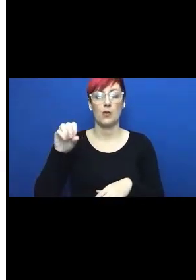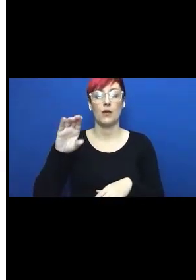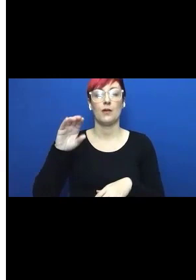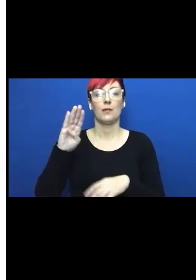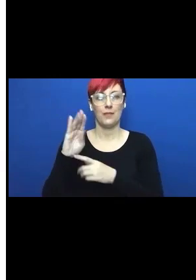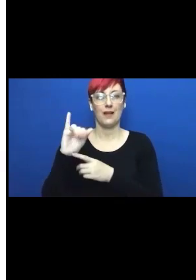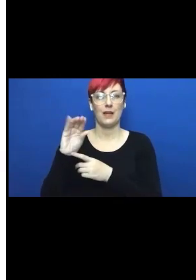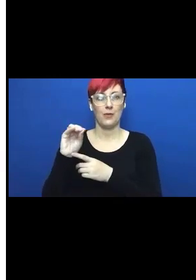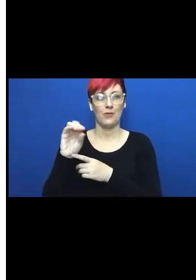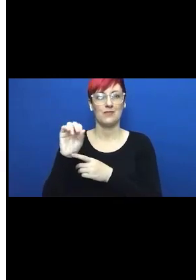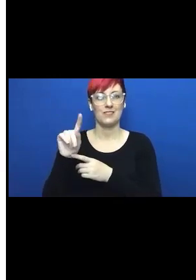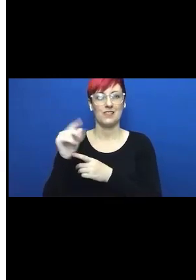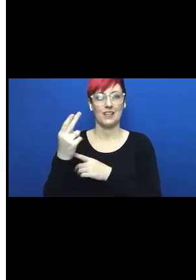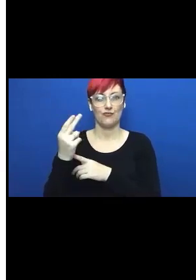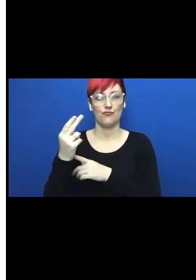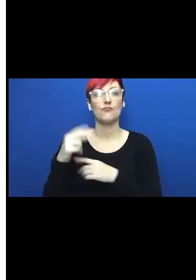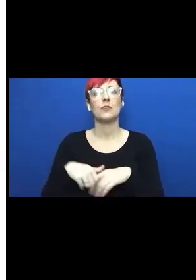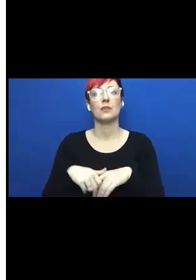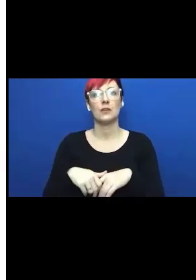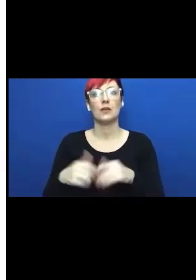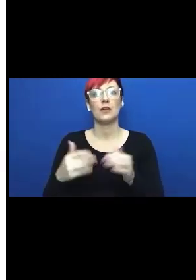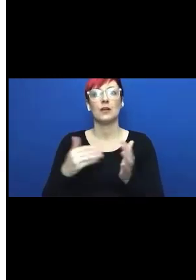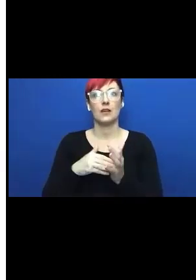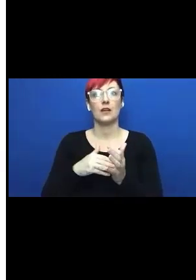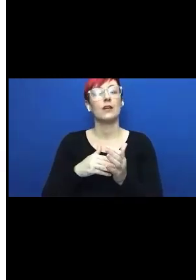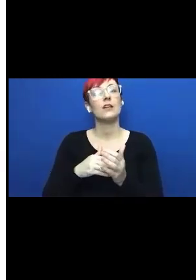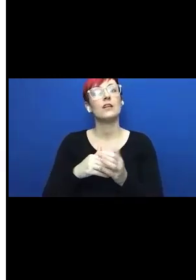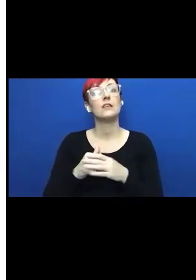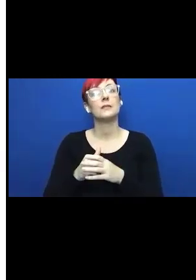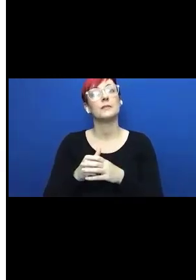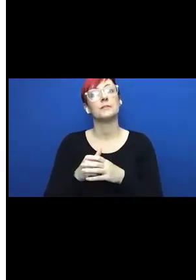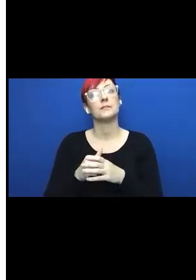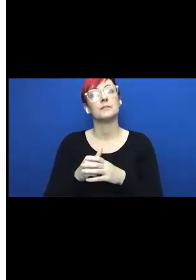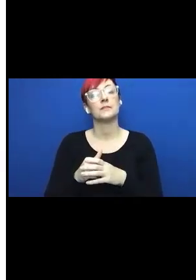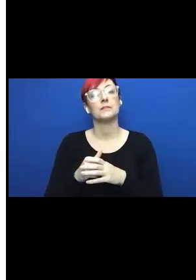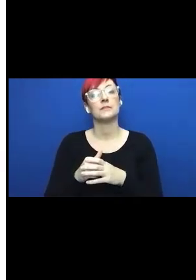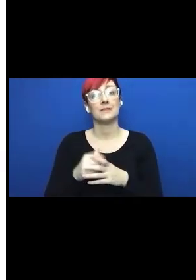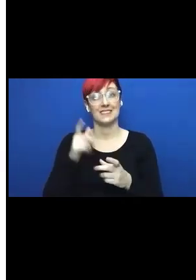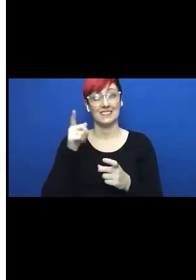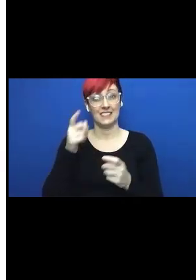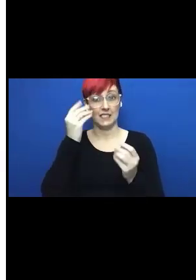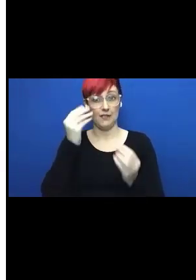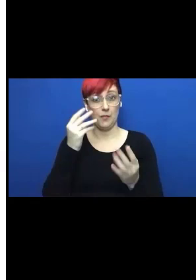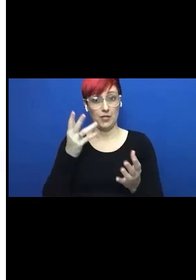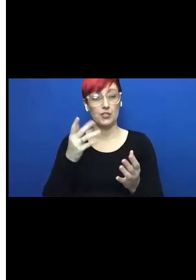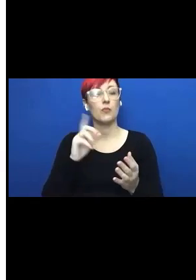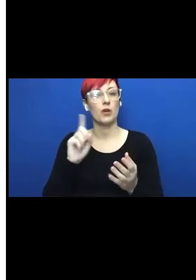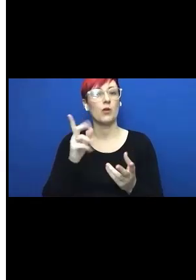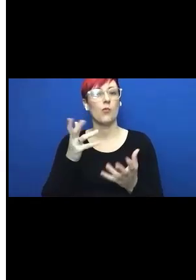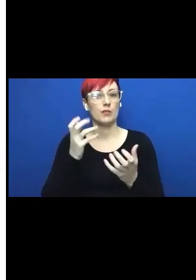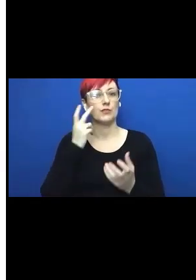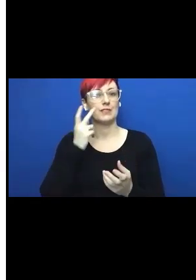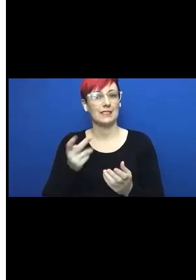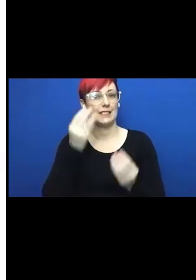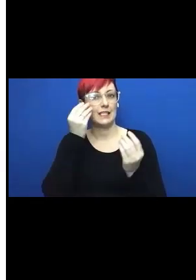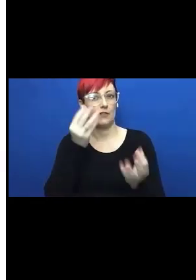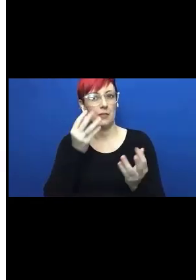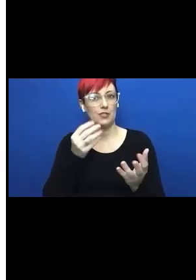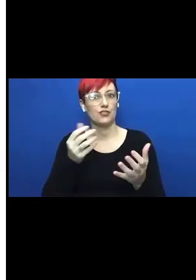educational information is disclosed in the biosketch. This is where we want to see the information collected.